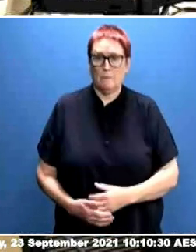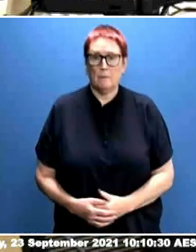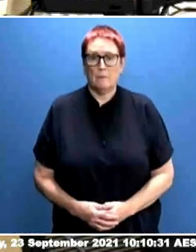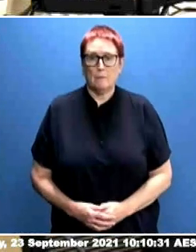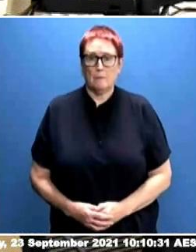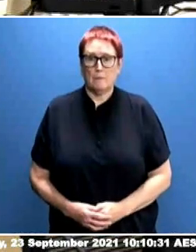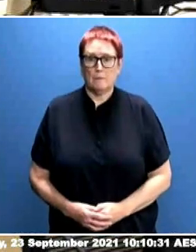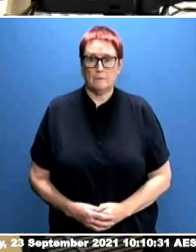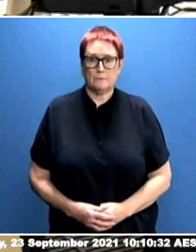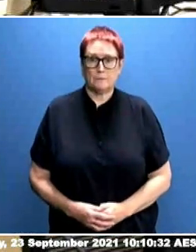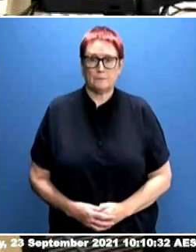Yes, that's right, Chair.